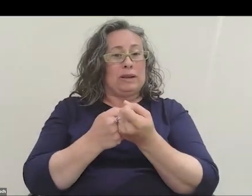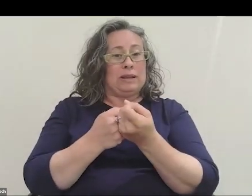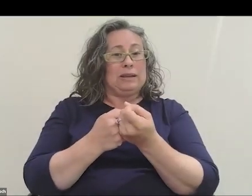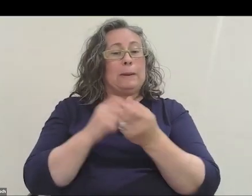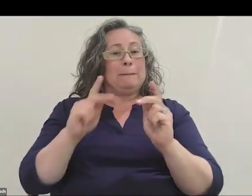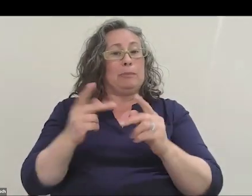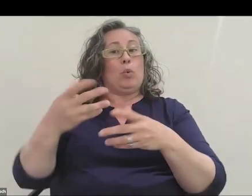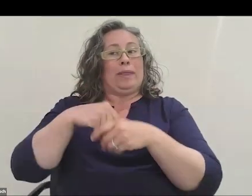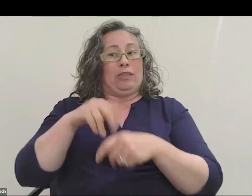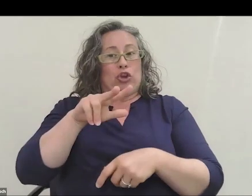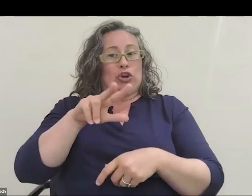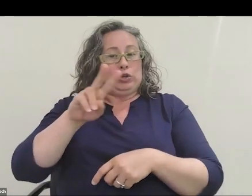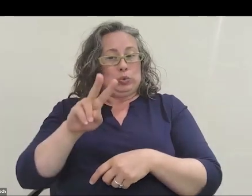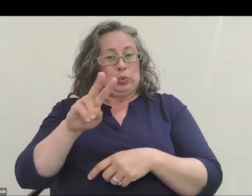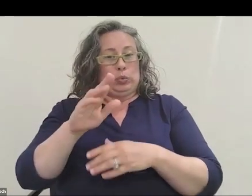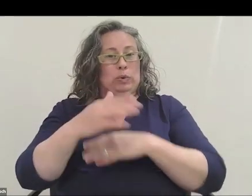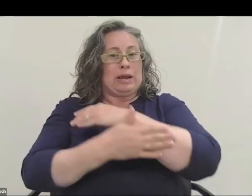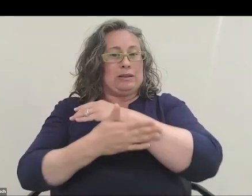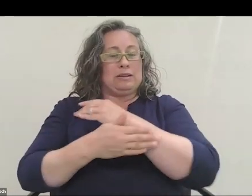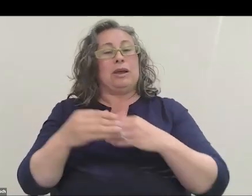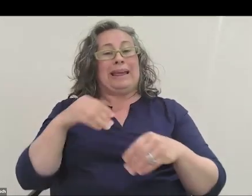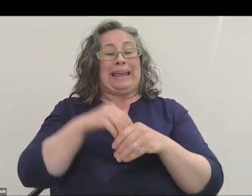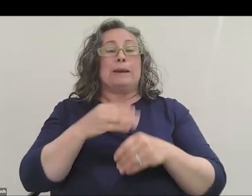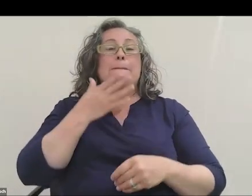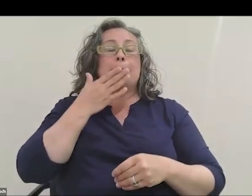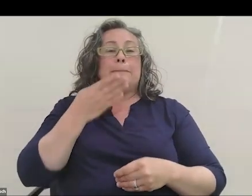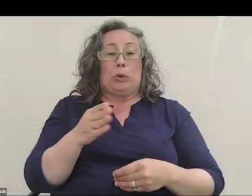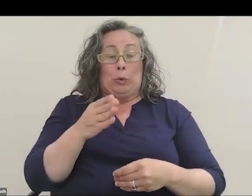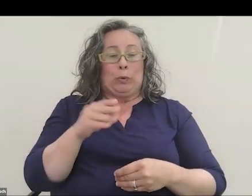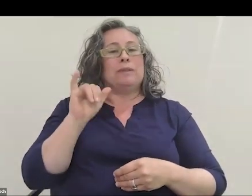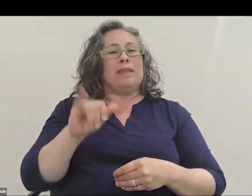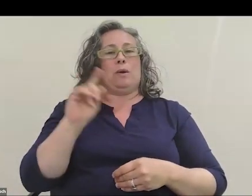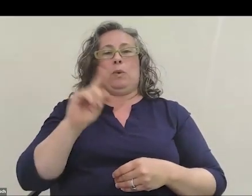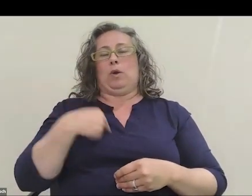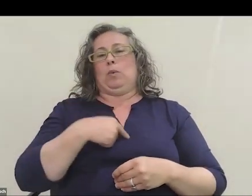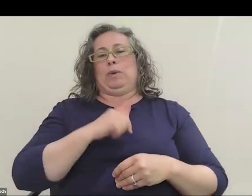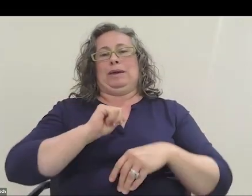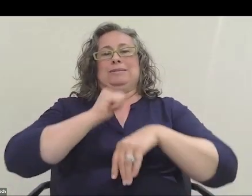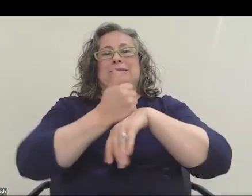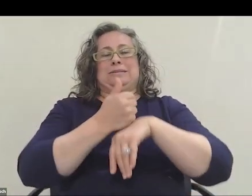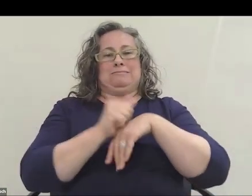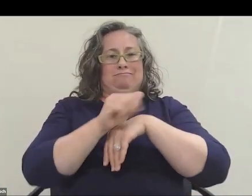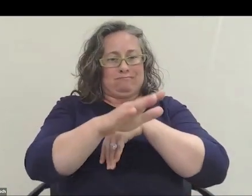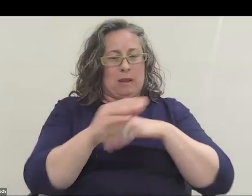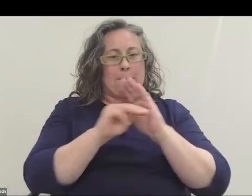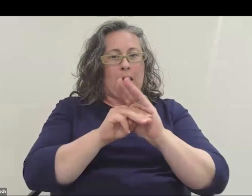The countries in blue are places where we've sent models or helped people start a 3D printing program in their area.